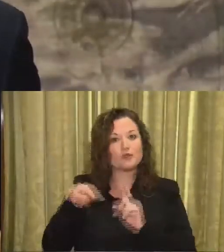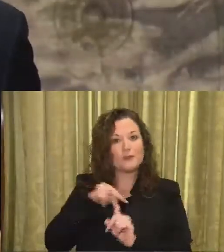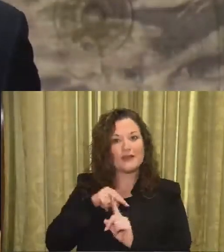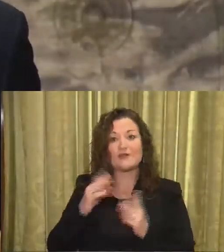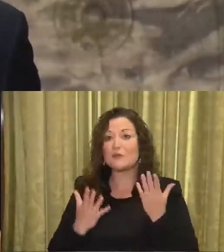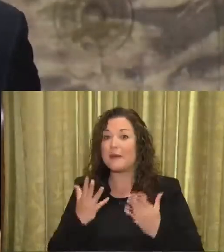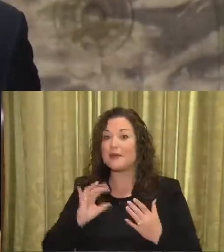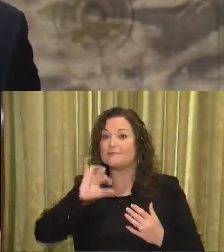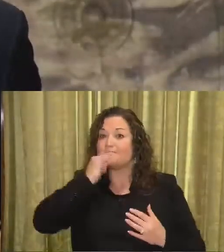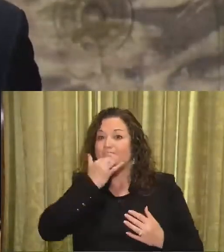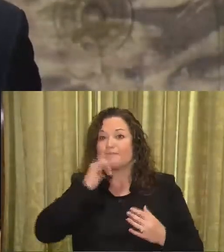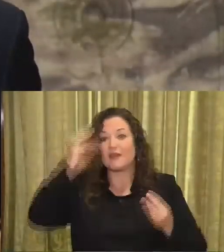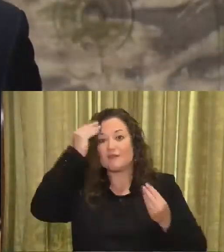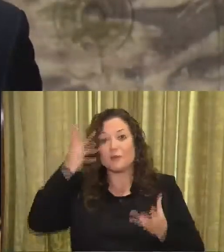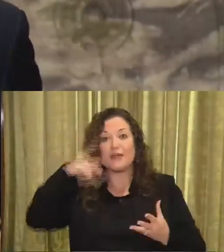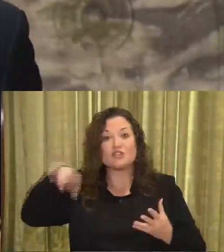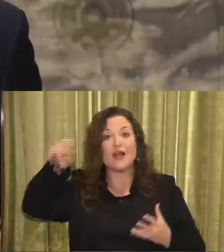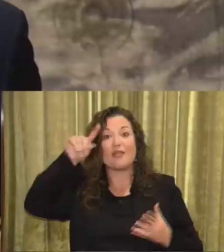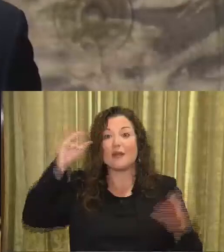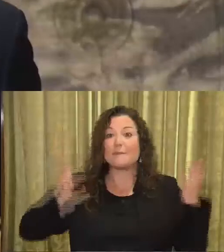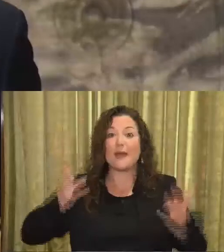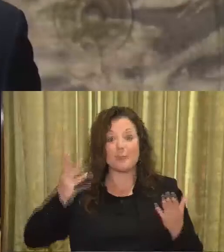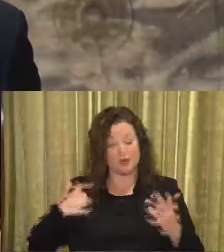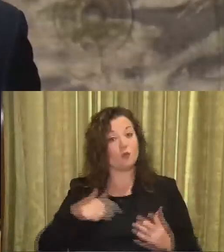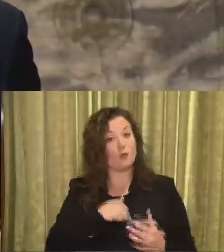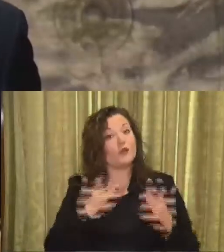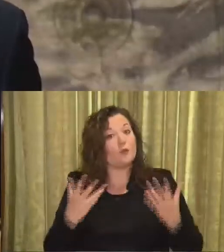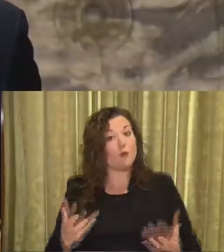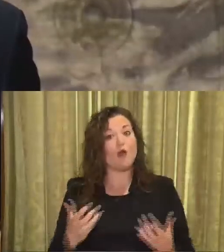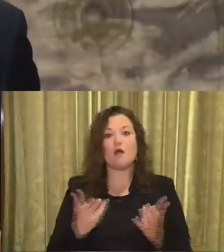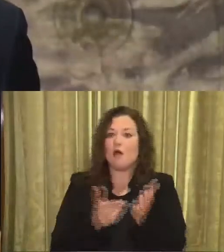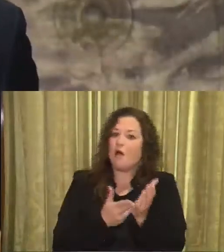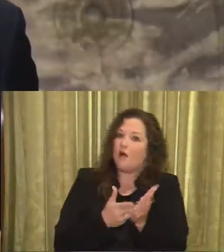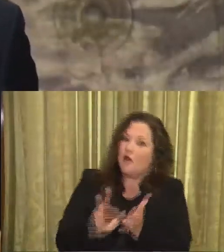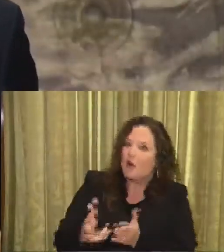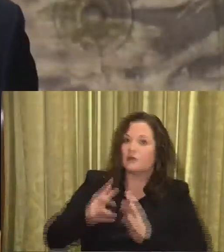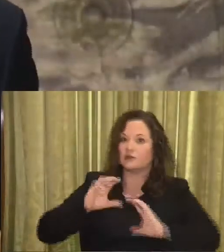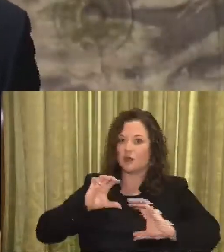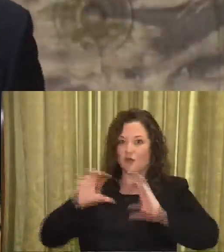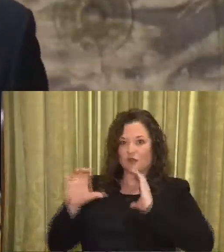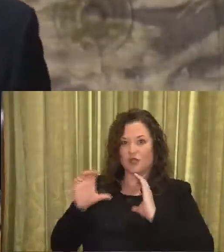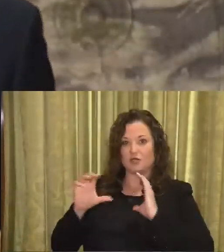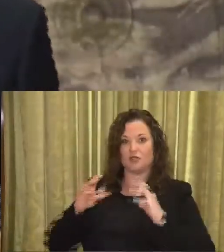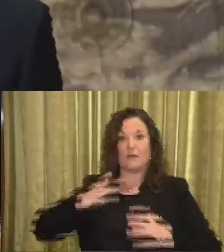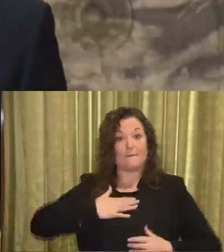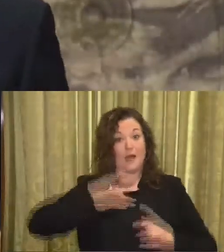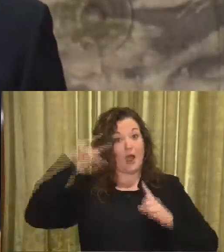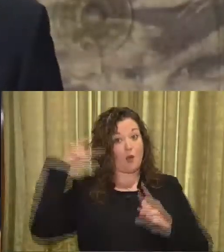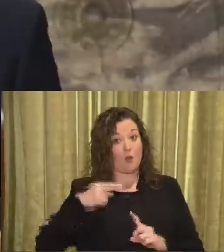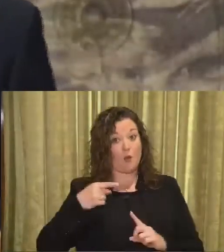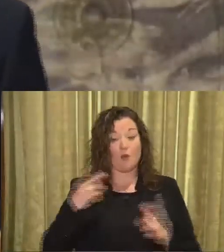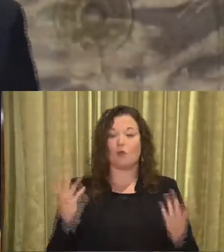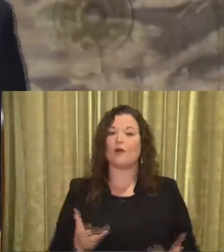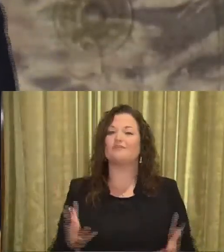out there and so we want to have an honest conversation. Obviously my goal is to encourage vaccinations,